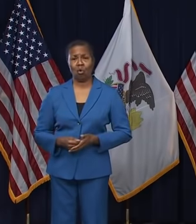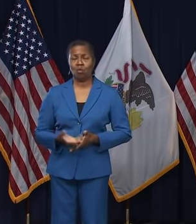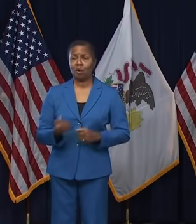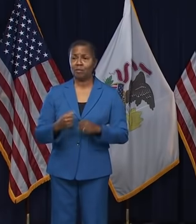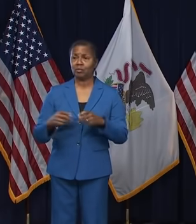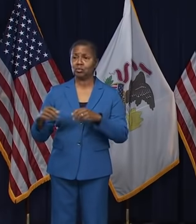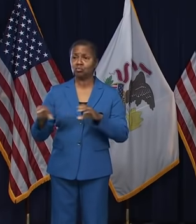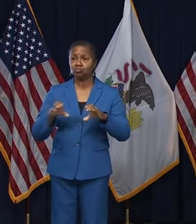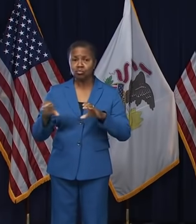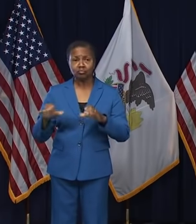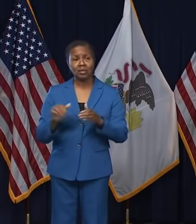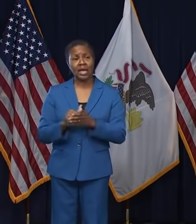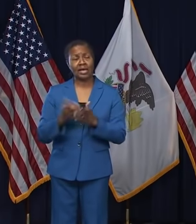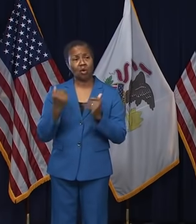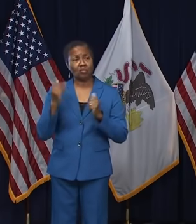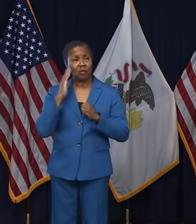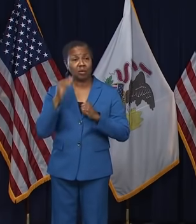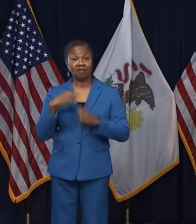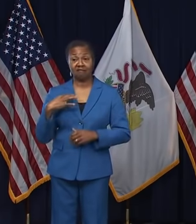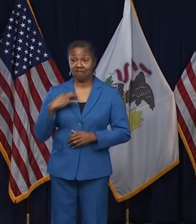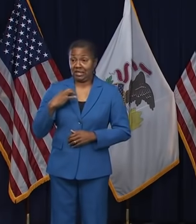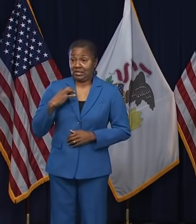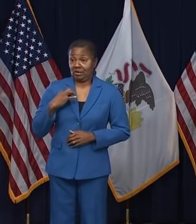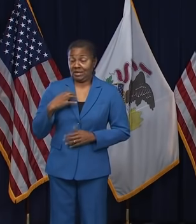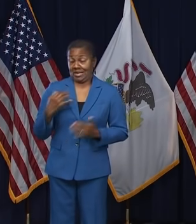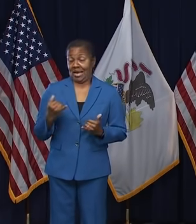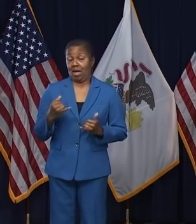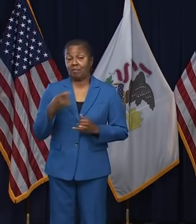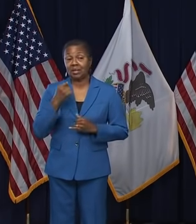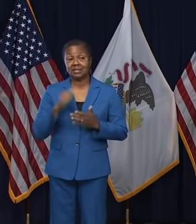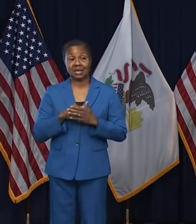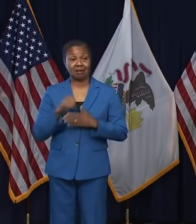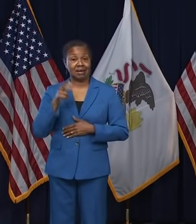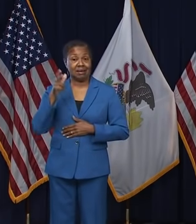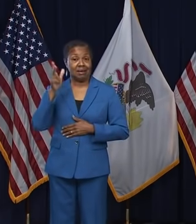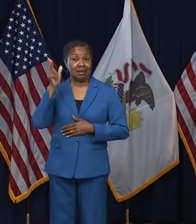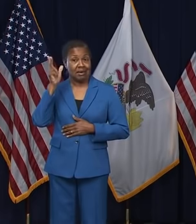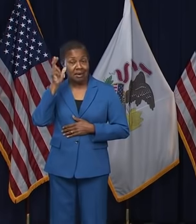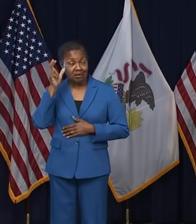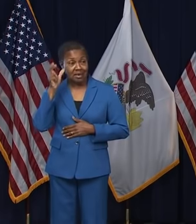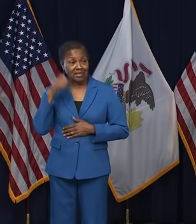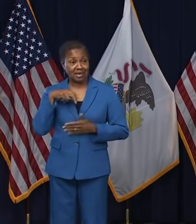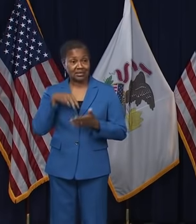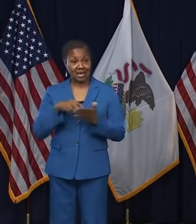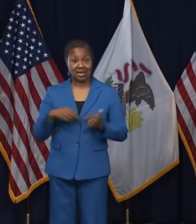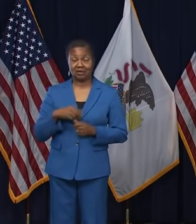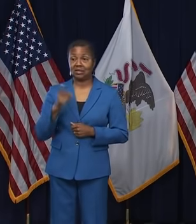very available to you. We want to make sure the people do it